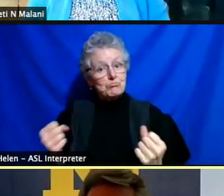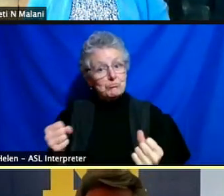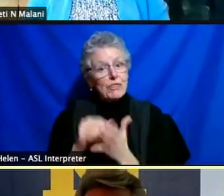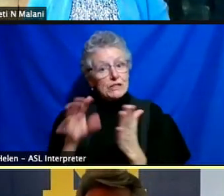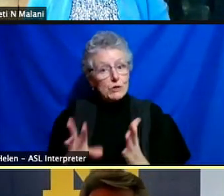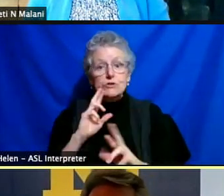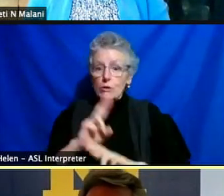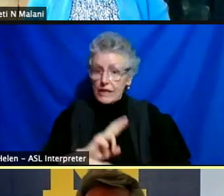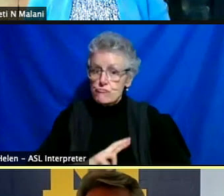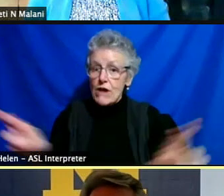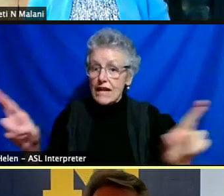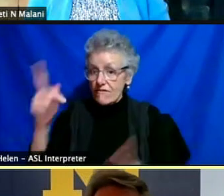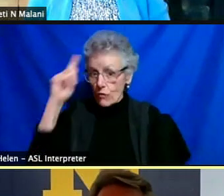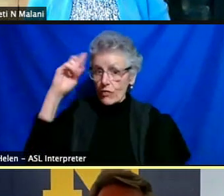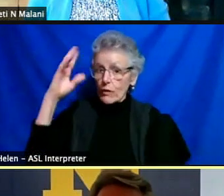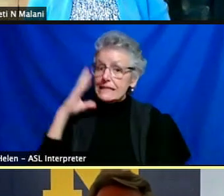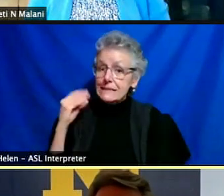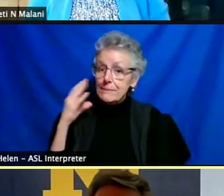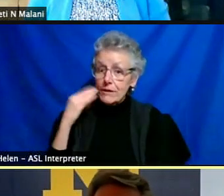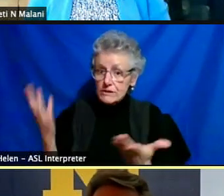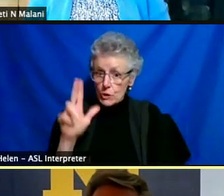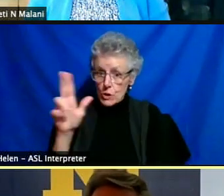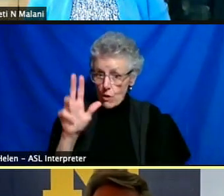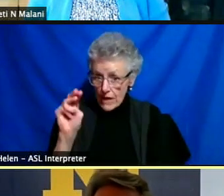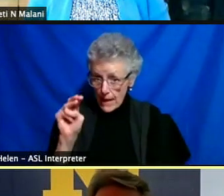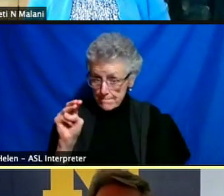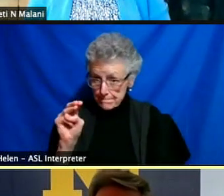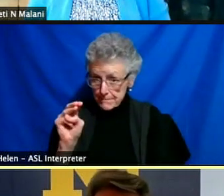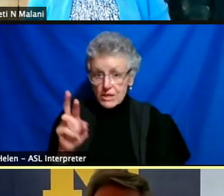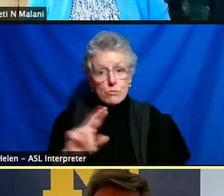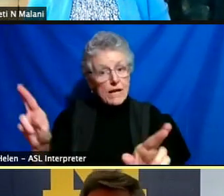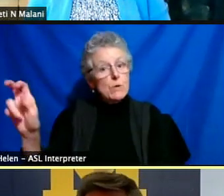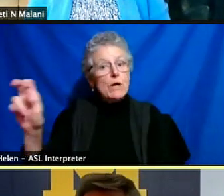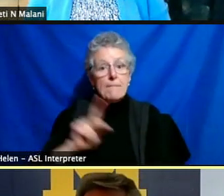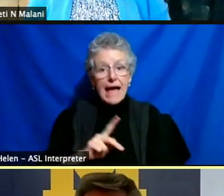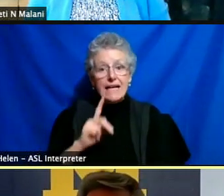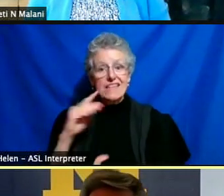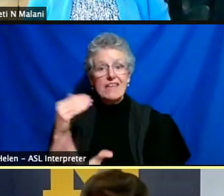for their experience at U of M. And they've obviously been limiting contacts if that's the case.